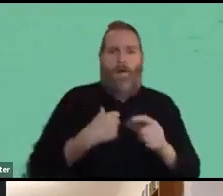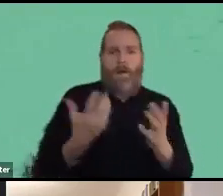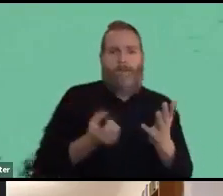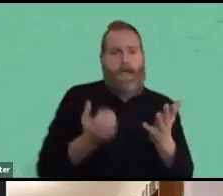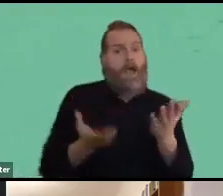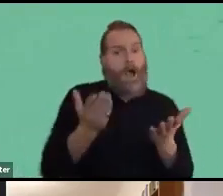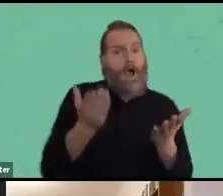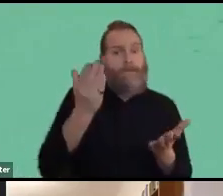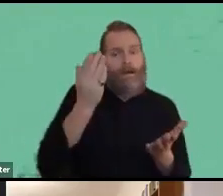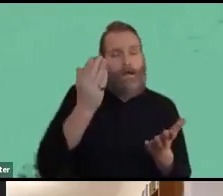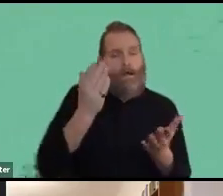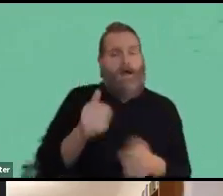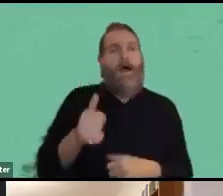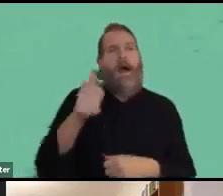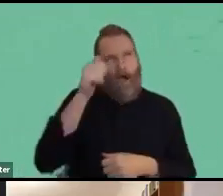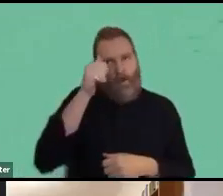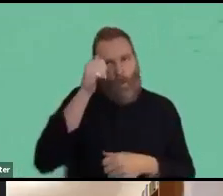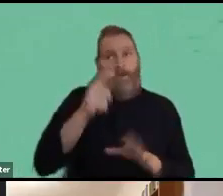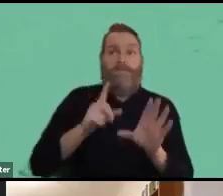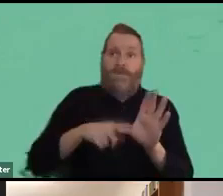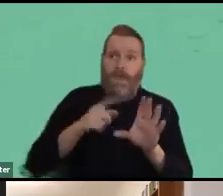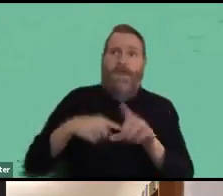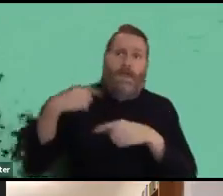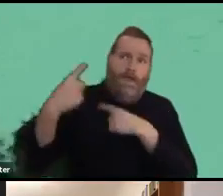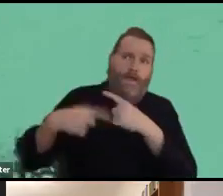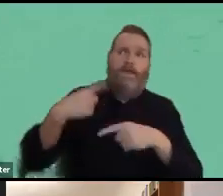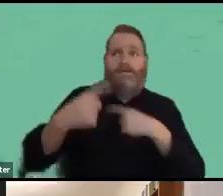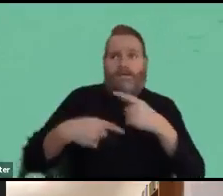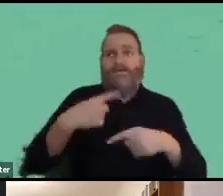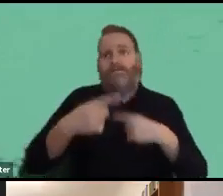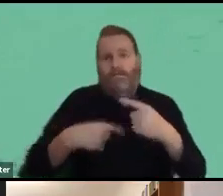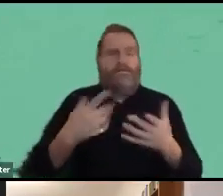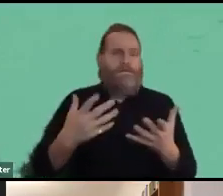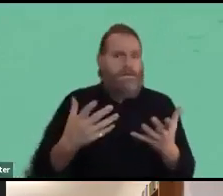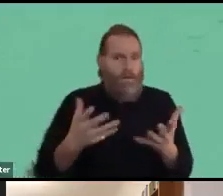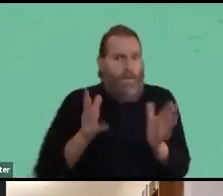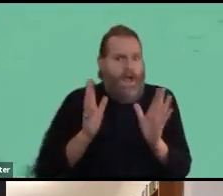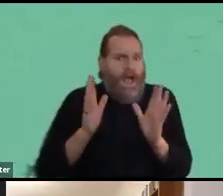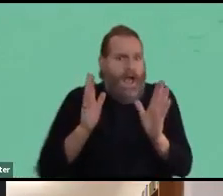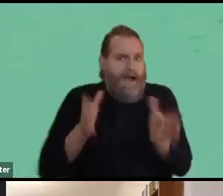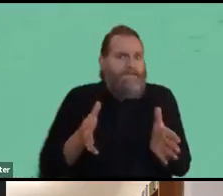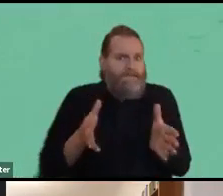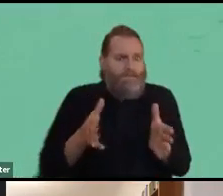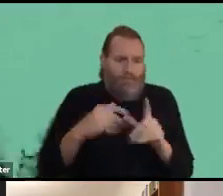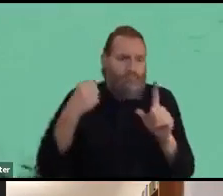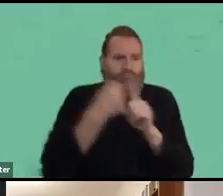on and off we we've you know really had to um take action to stick up for our terms and conditions